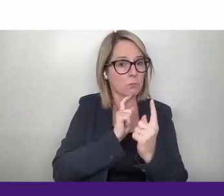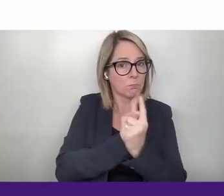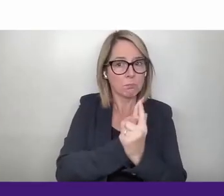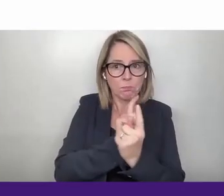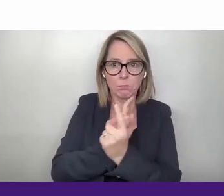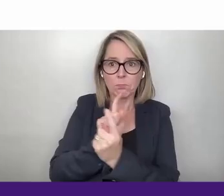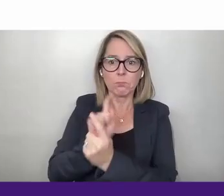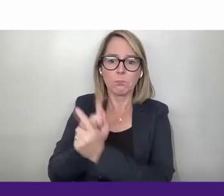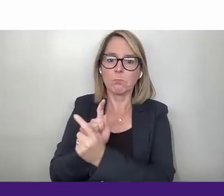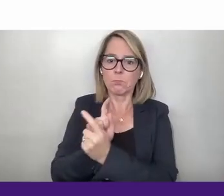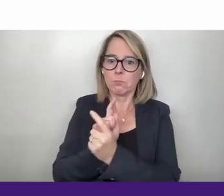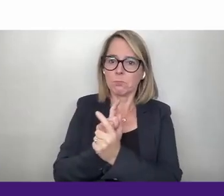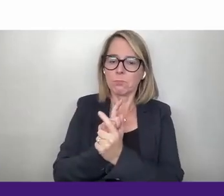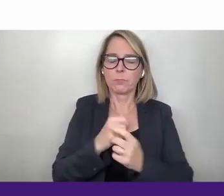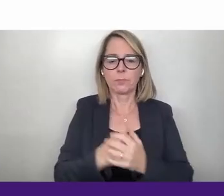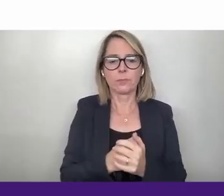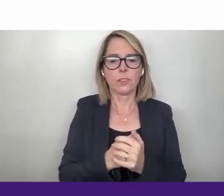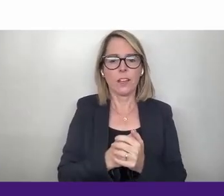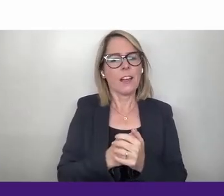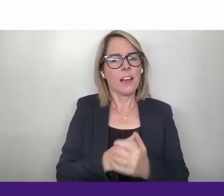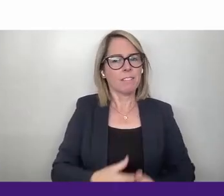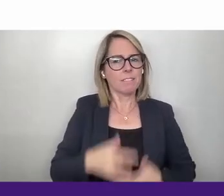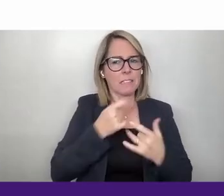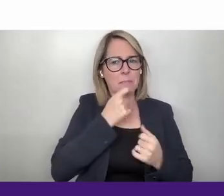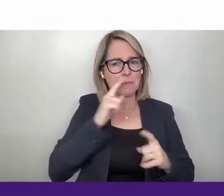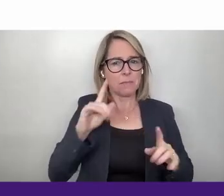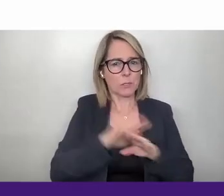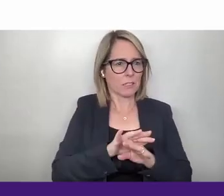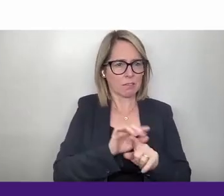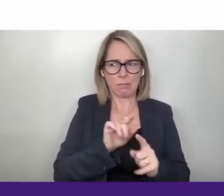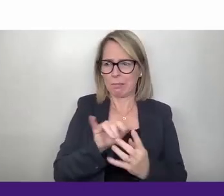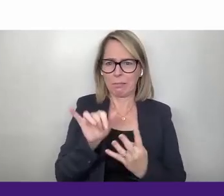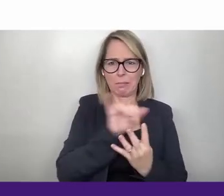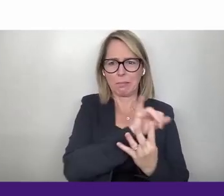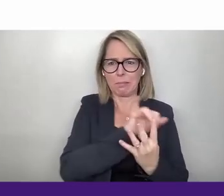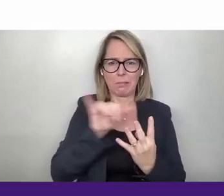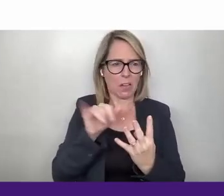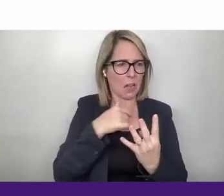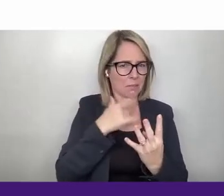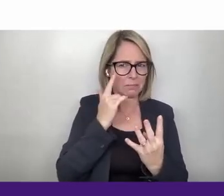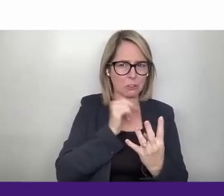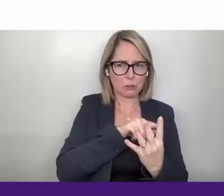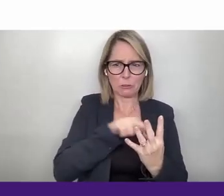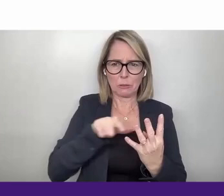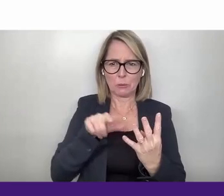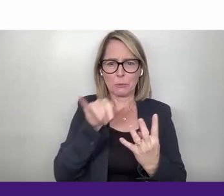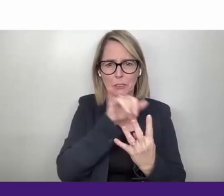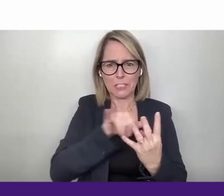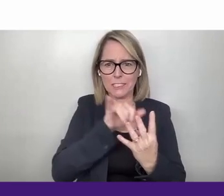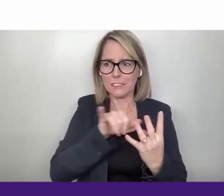sometimes. And it can get pretty confusing who they've seen and what they need to do. So, we